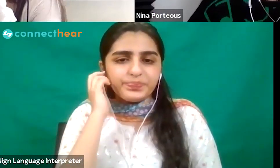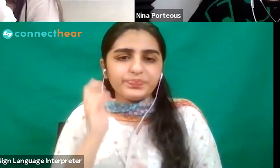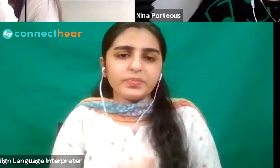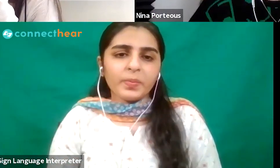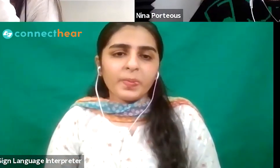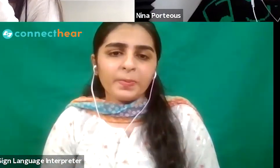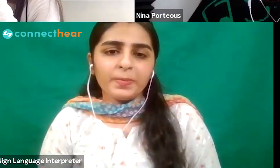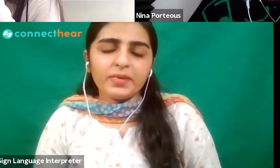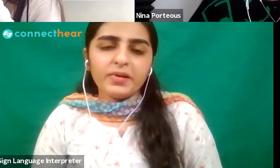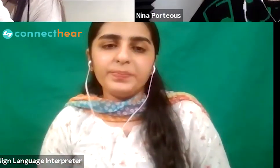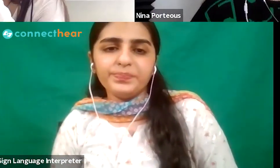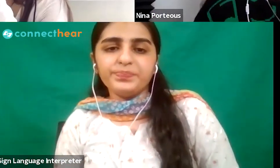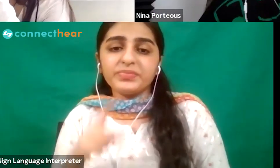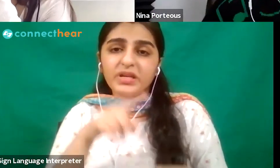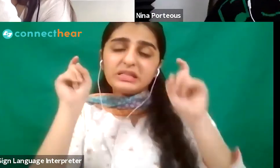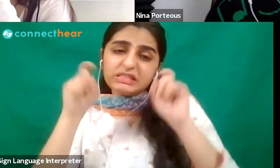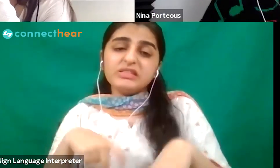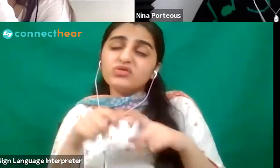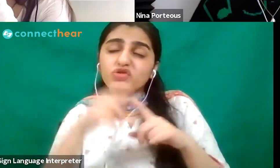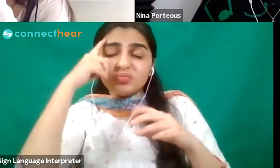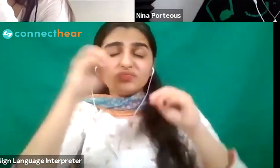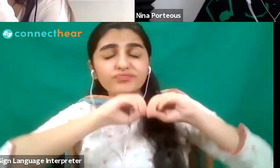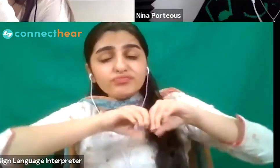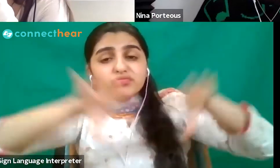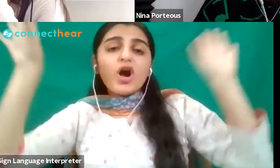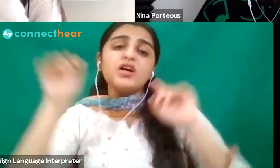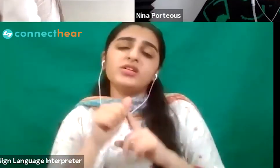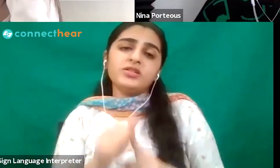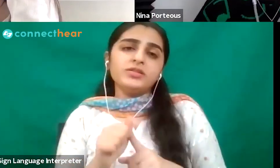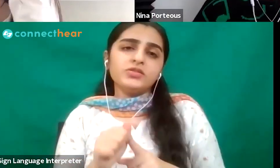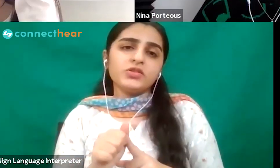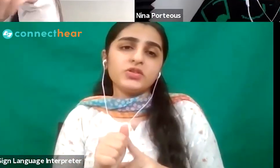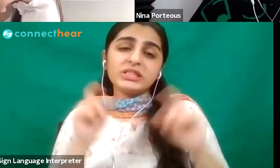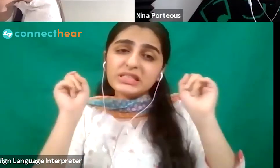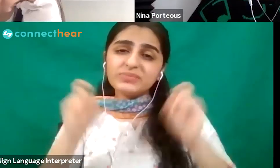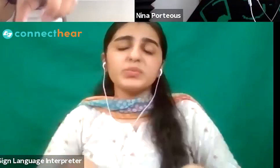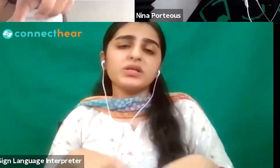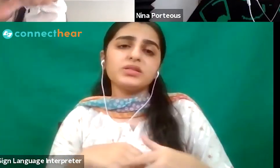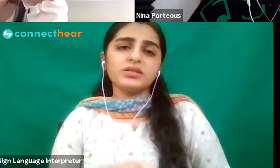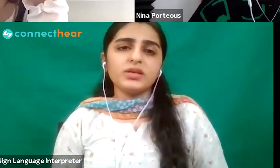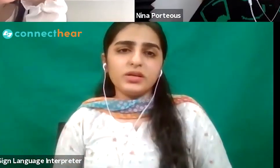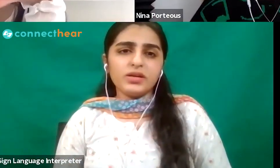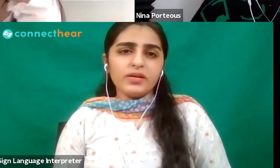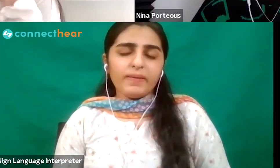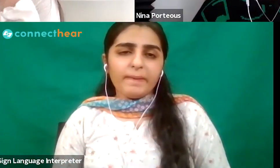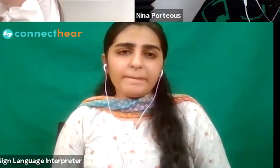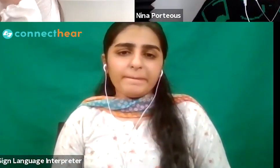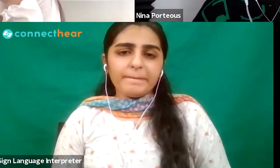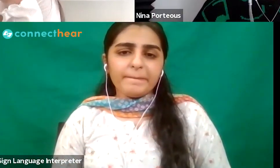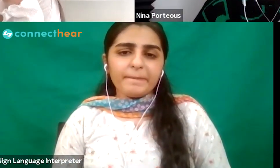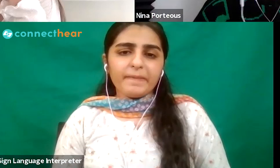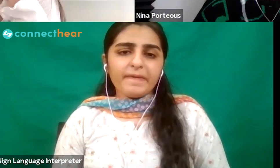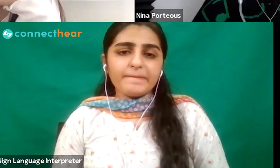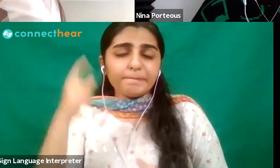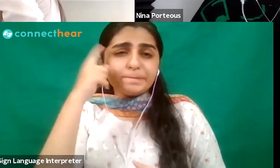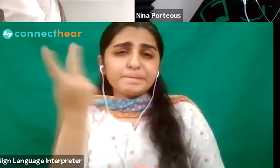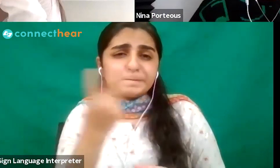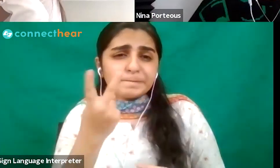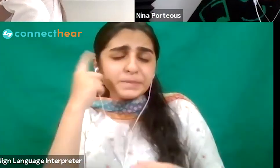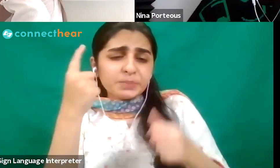Yeah, no, I totally agree with that. I also felt the same, even though I did tend to use that same setting when I was younger my hearing aids it's still.